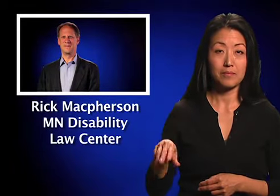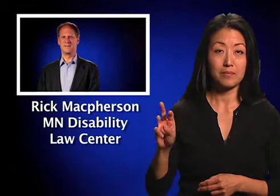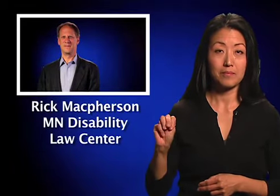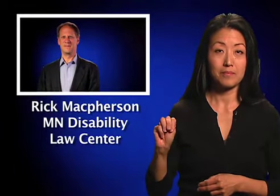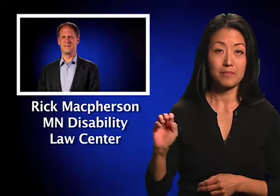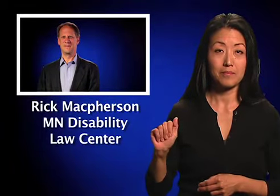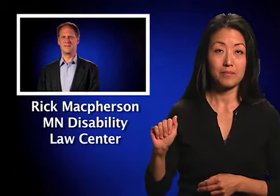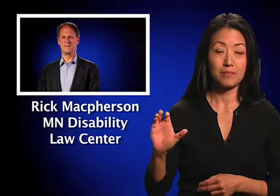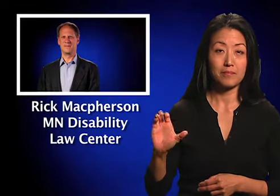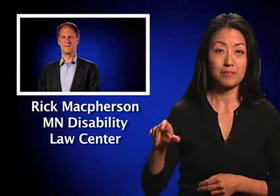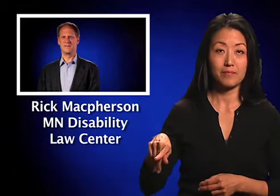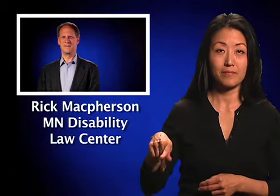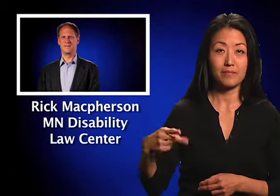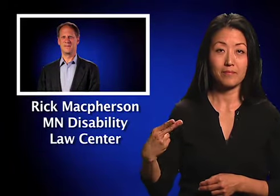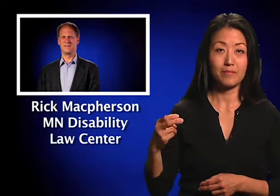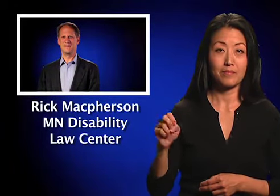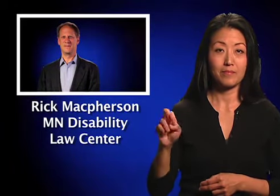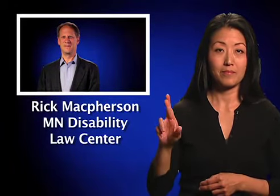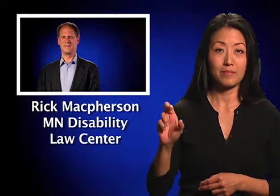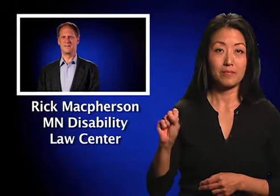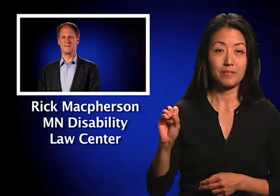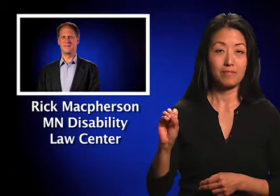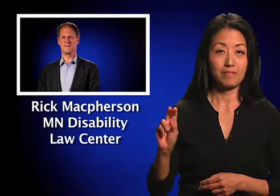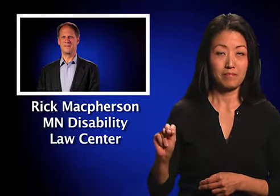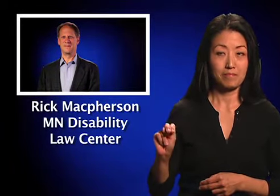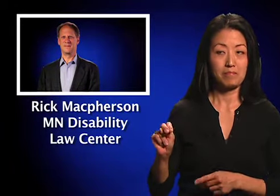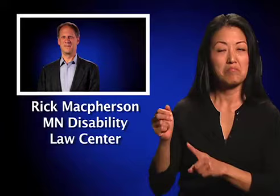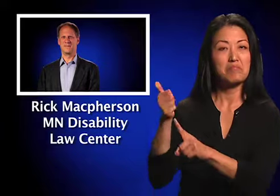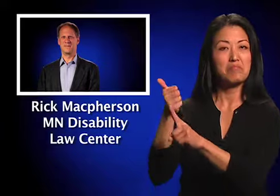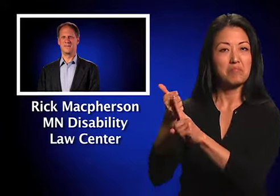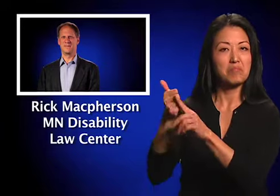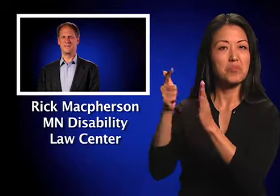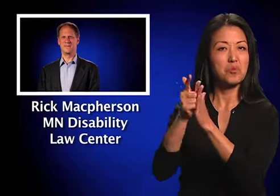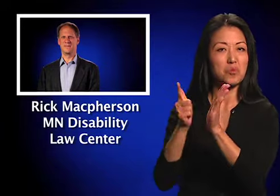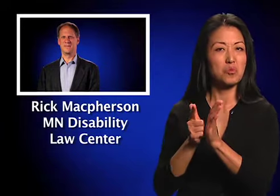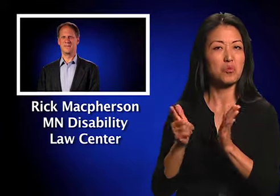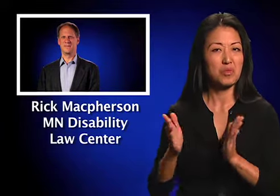Rick Macpherson, an attorney with the Minnesota Disability Law Center